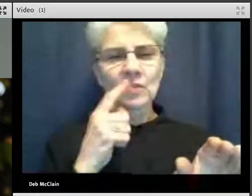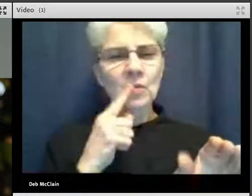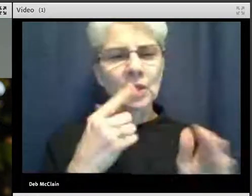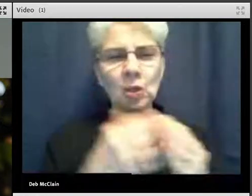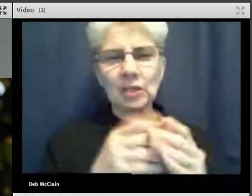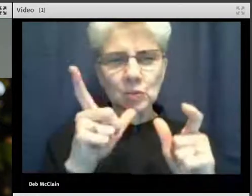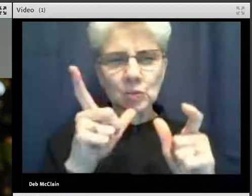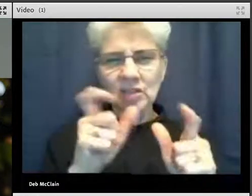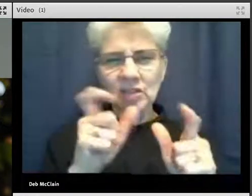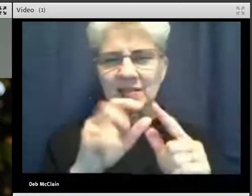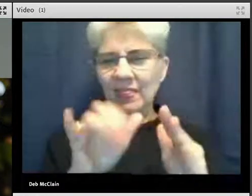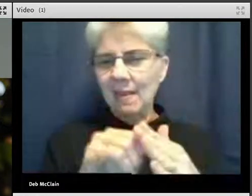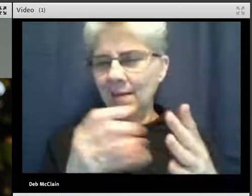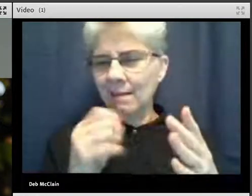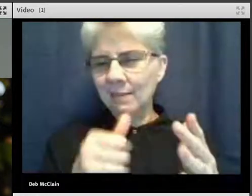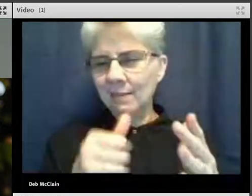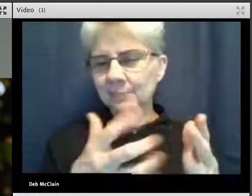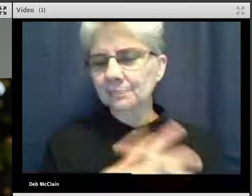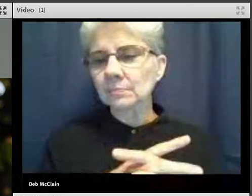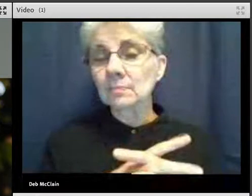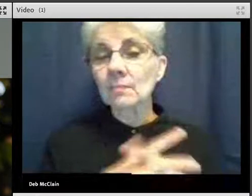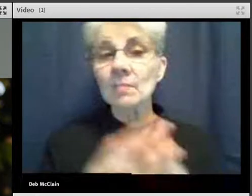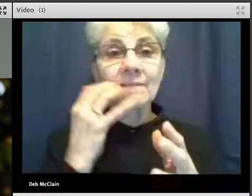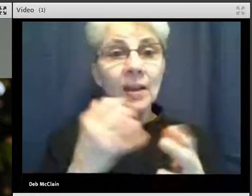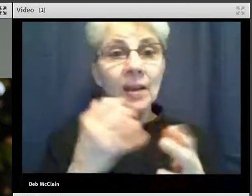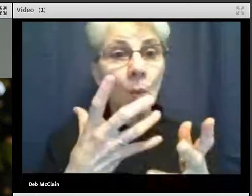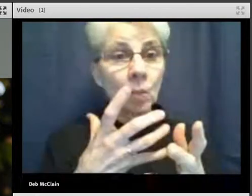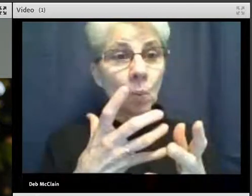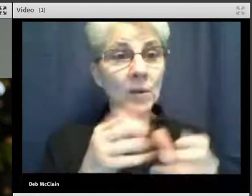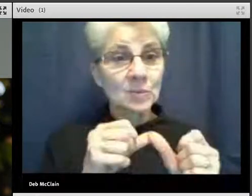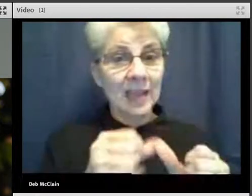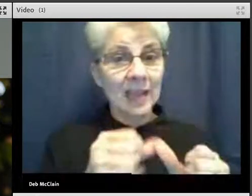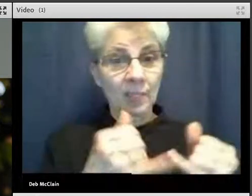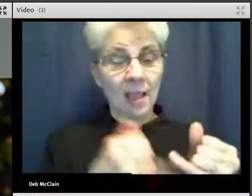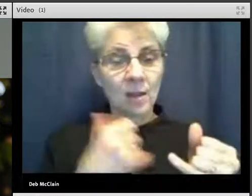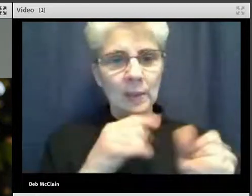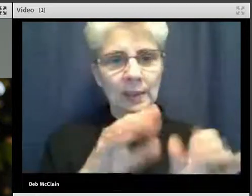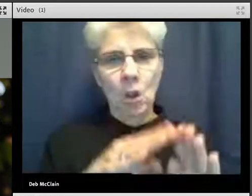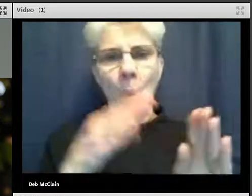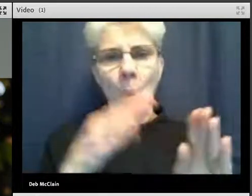I apologize for not having a really good screenshot of it. If anyone wants to stay on the line at the end,